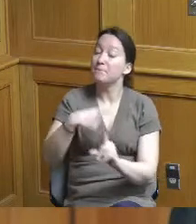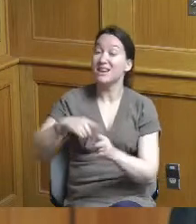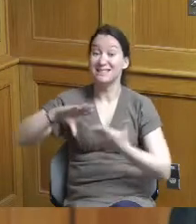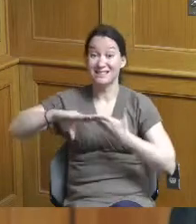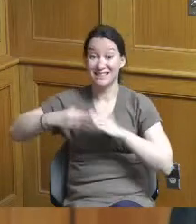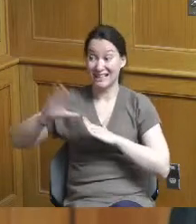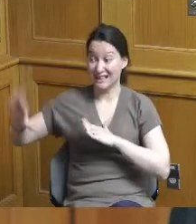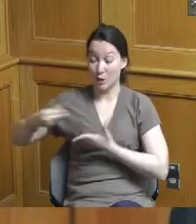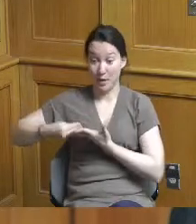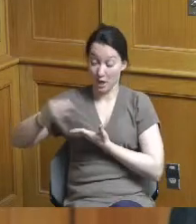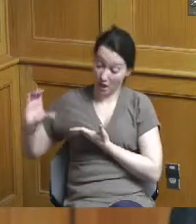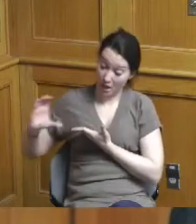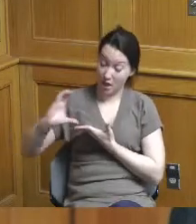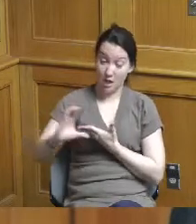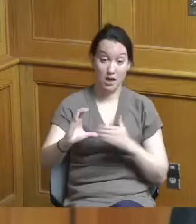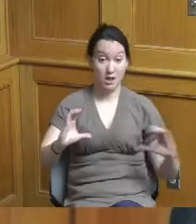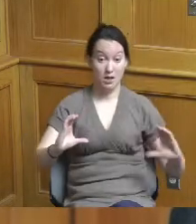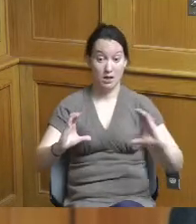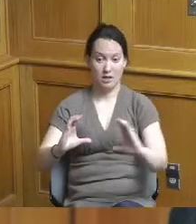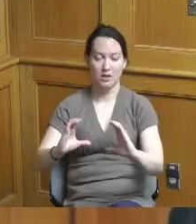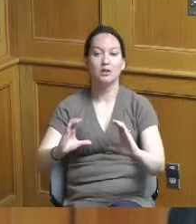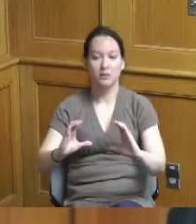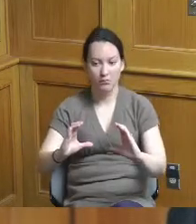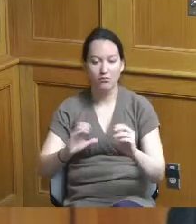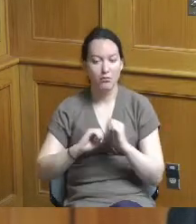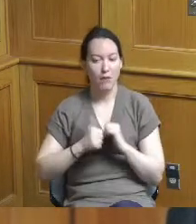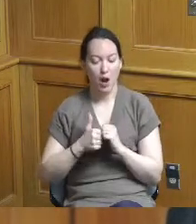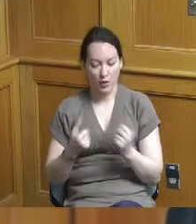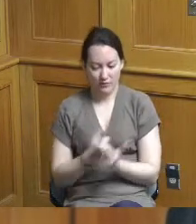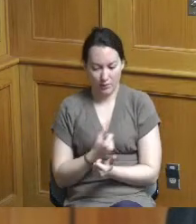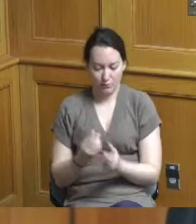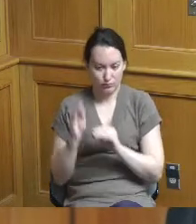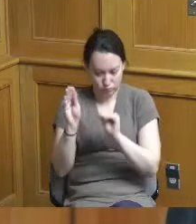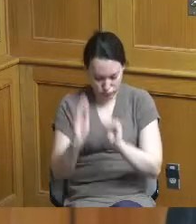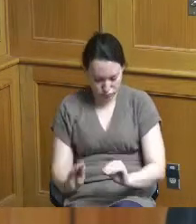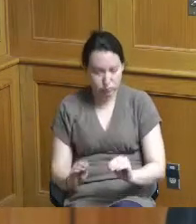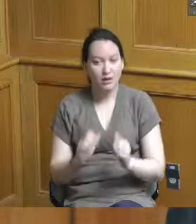invested and how we we put these things together and then figure out how to move forward together